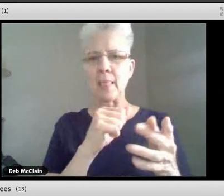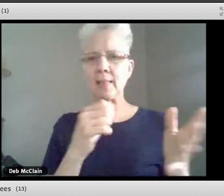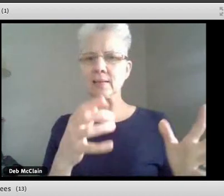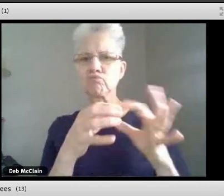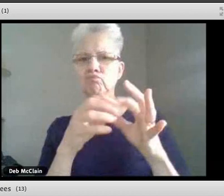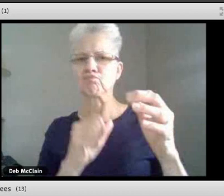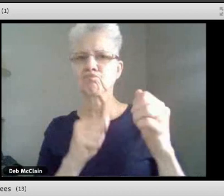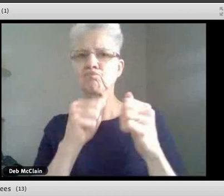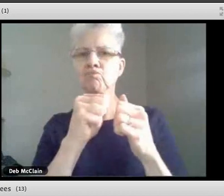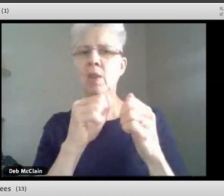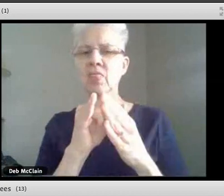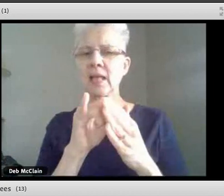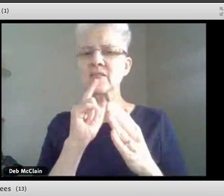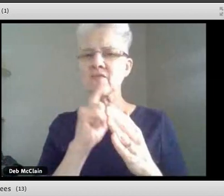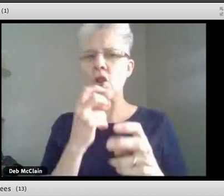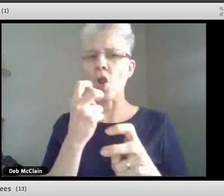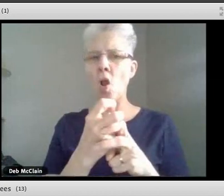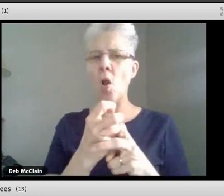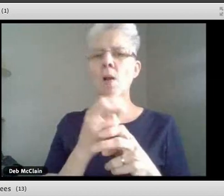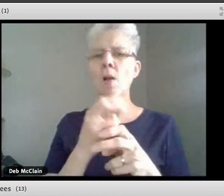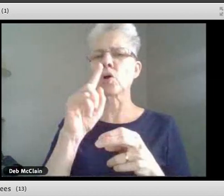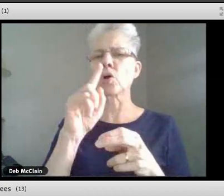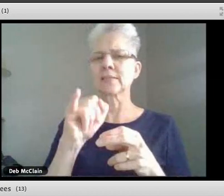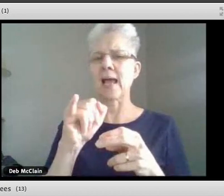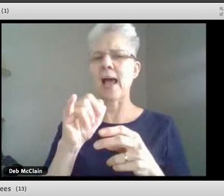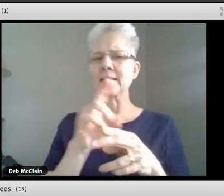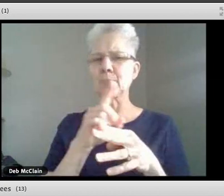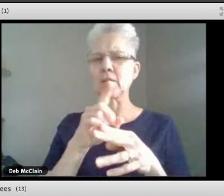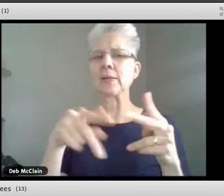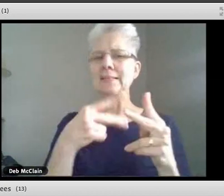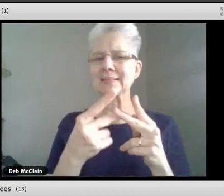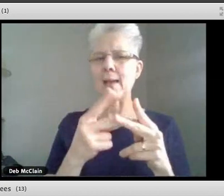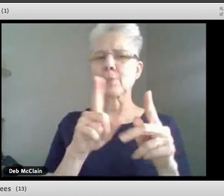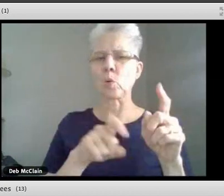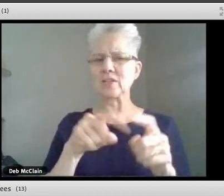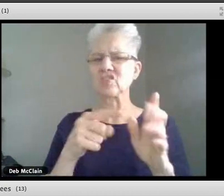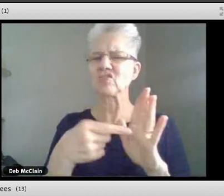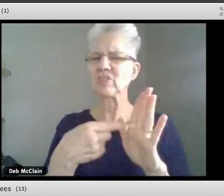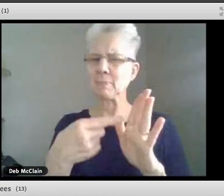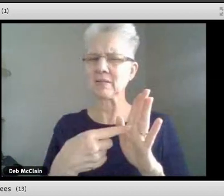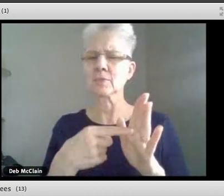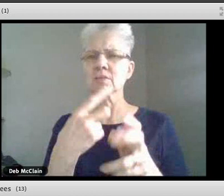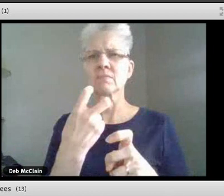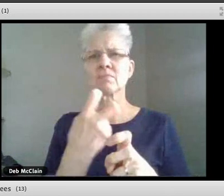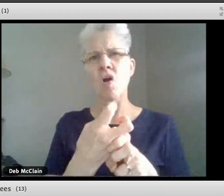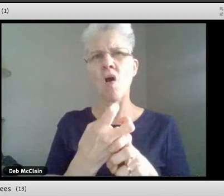question sometimes. Sometimes you're going to medicine. Sometimes you're going to education. Sometimes you're going to technology,